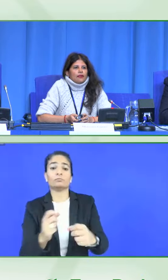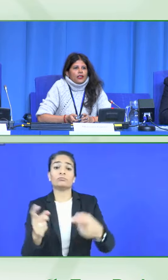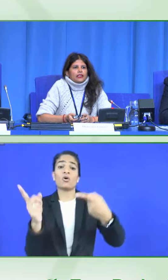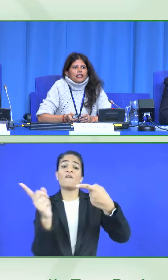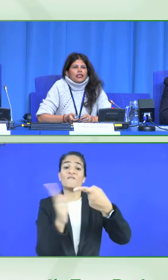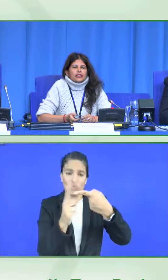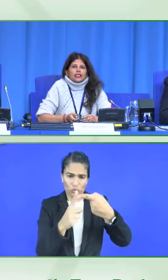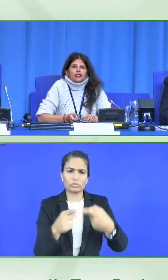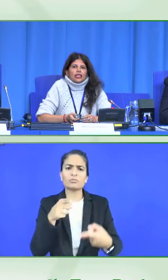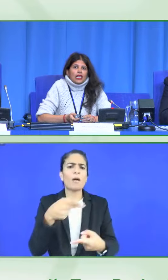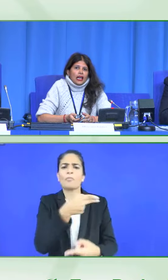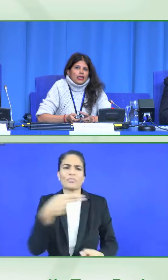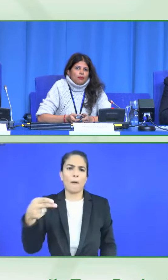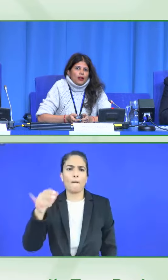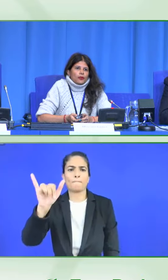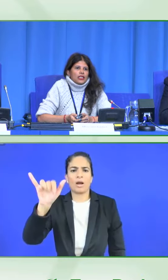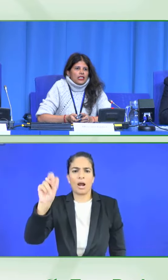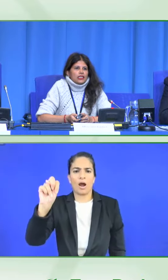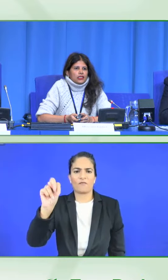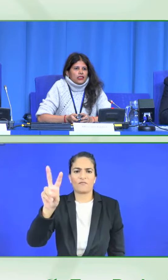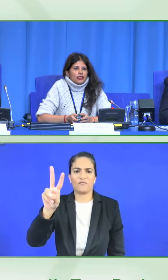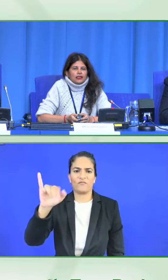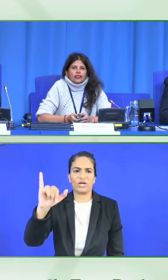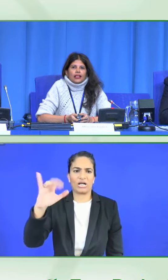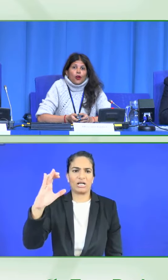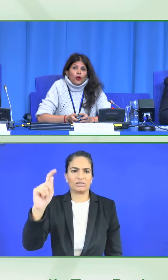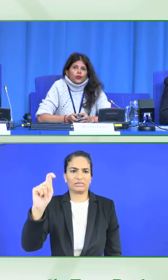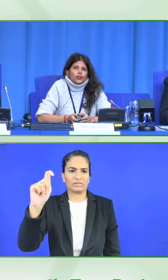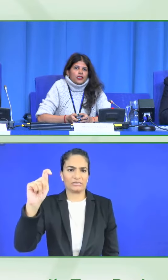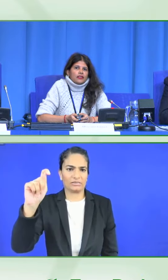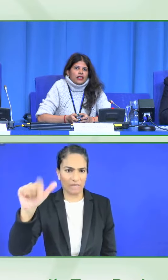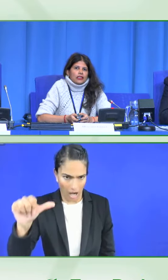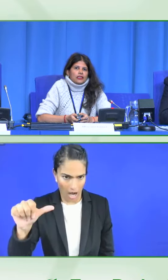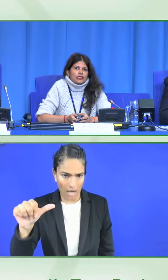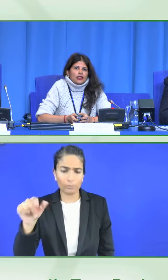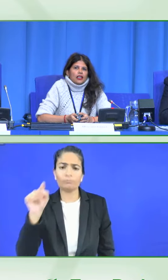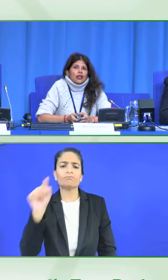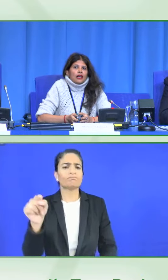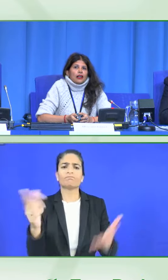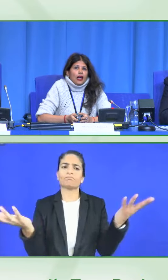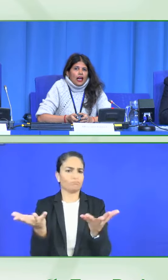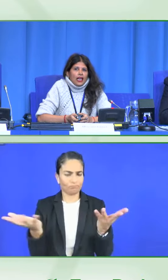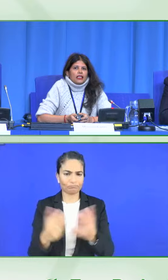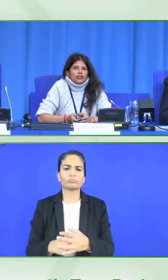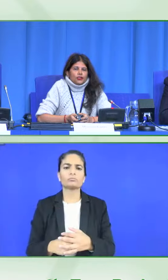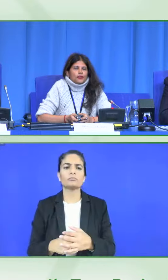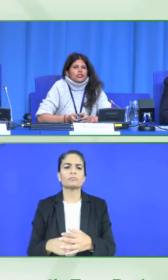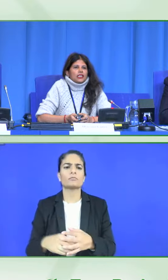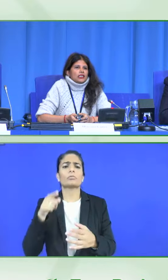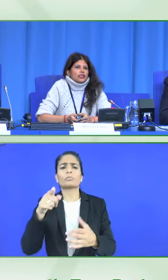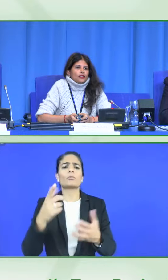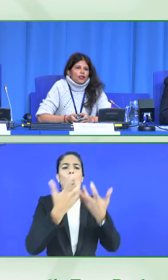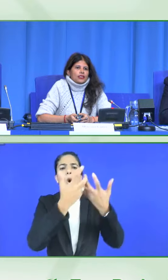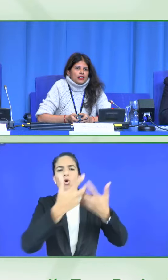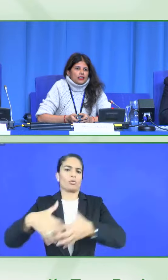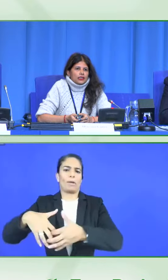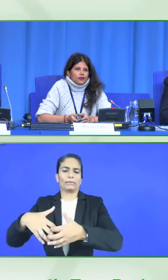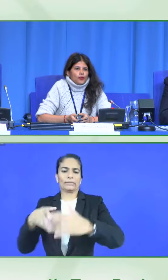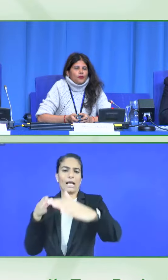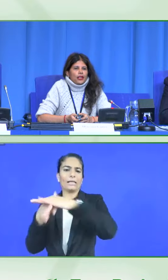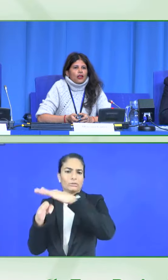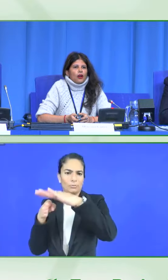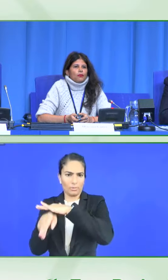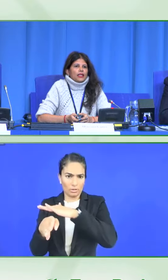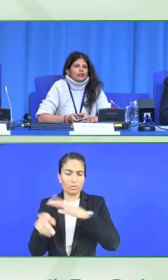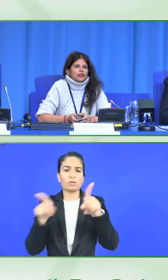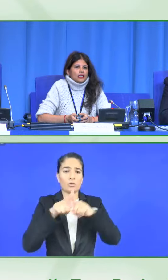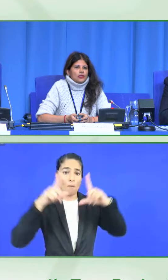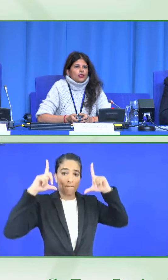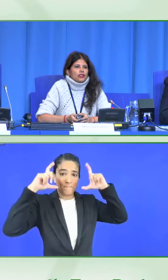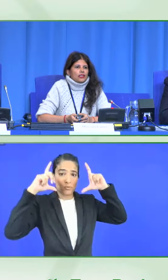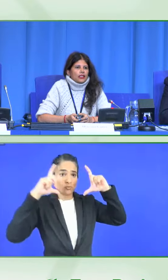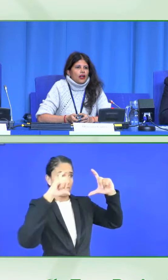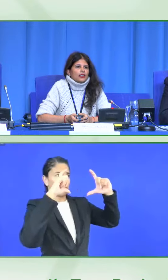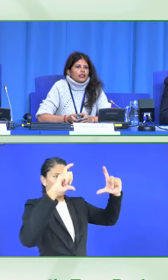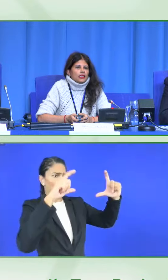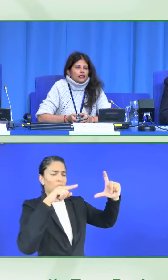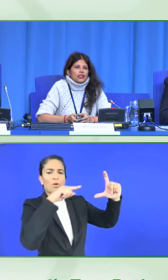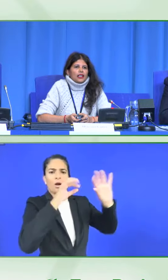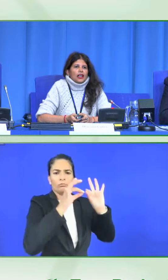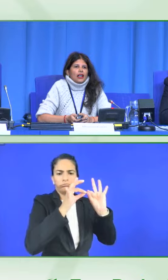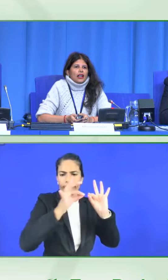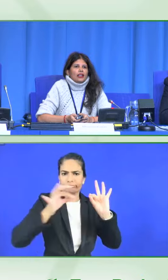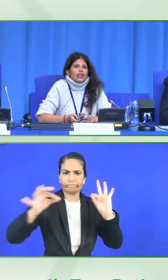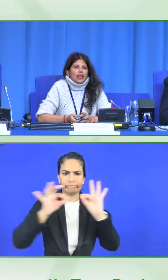take a picture of any part of the screen, to which you can then paste into an email,